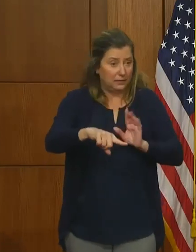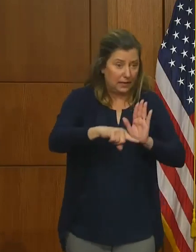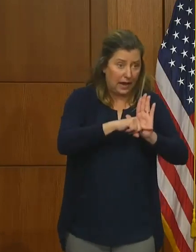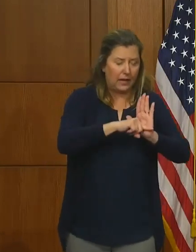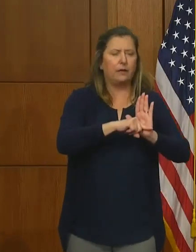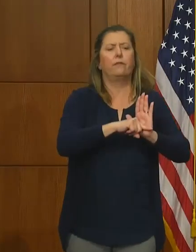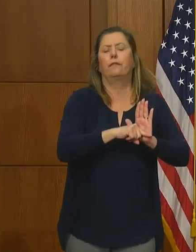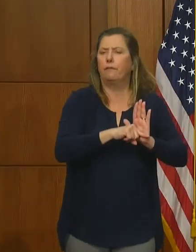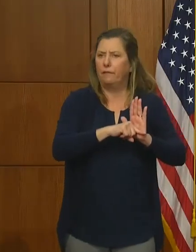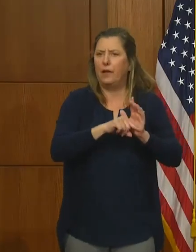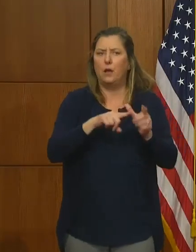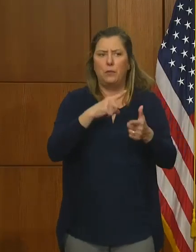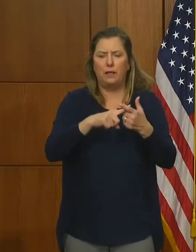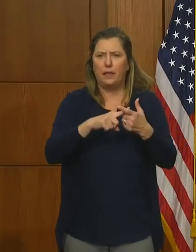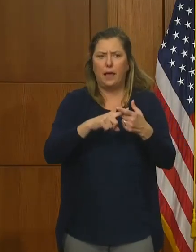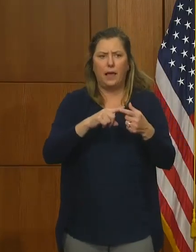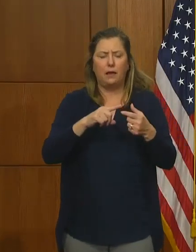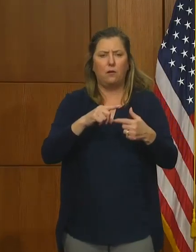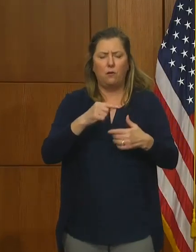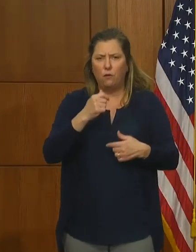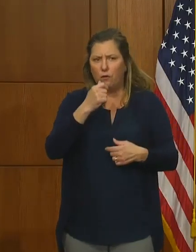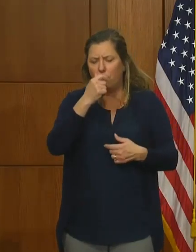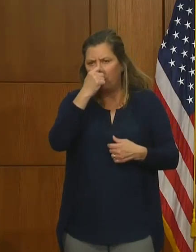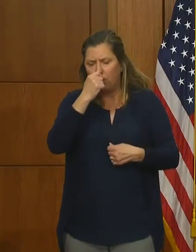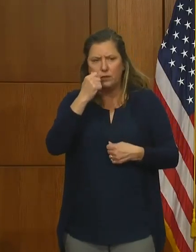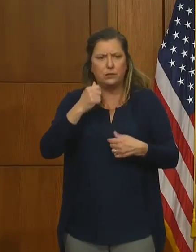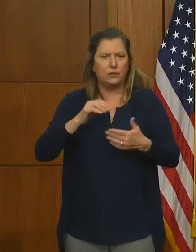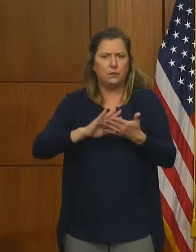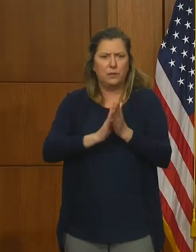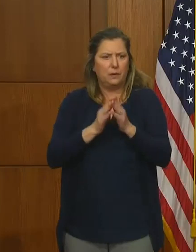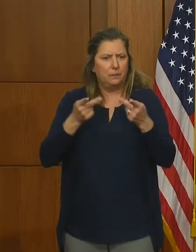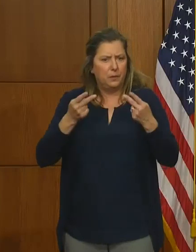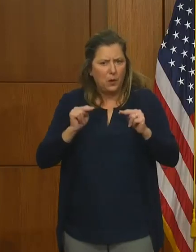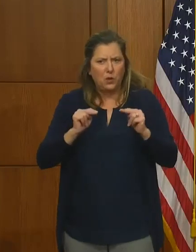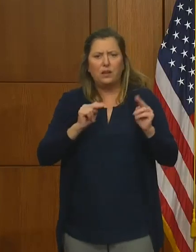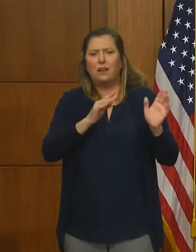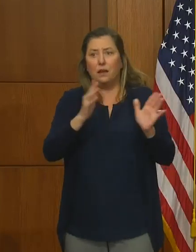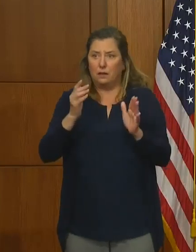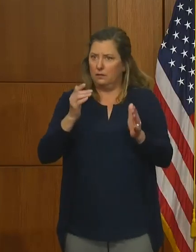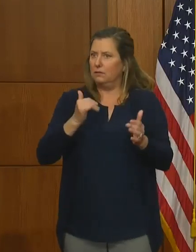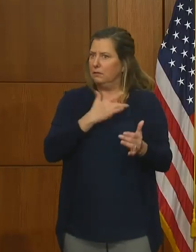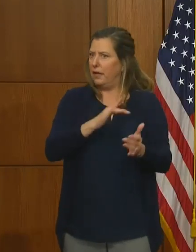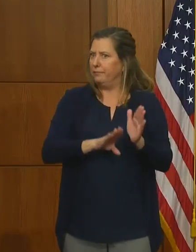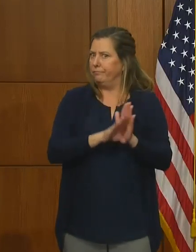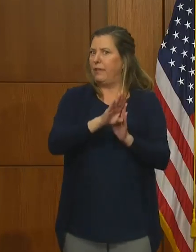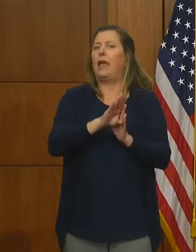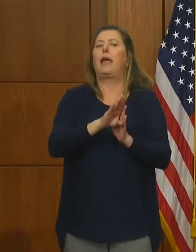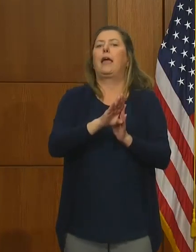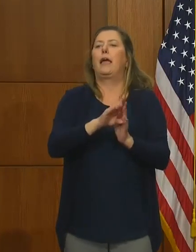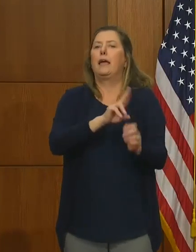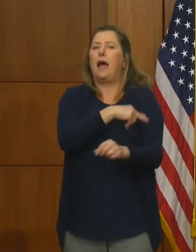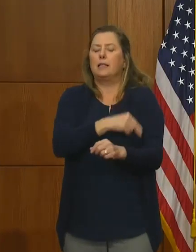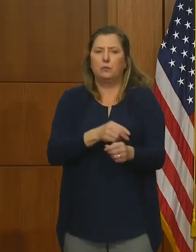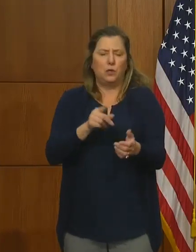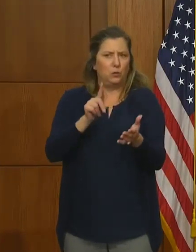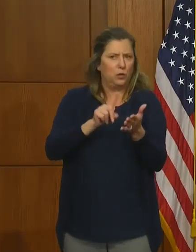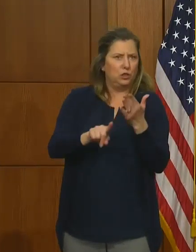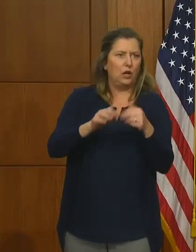THE WORLD LIKE. COVID NINETEEN BUT THEY WERE NEGATIVE AND THEY STARTED HAVING THE BASIL PNEUMONIA THAT PATIENTS.